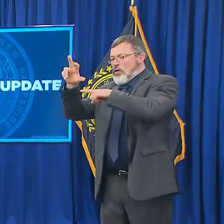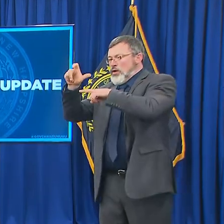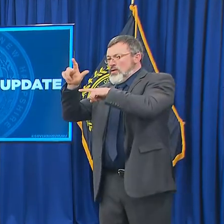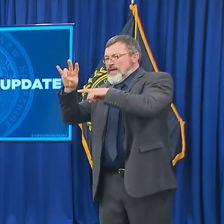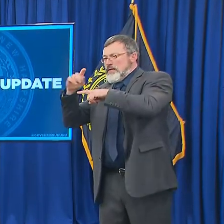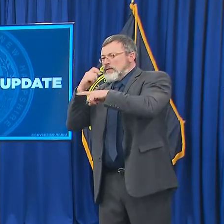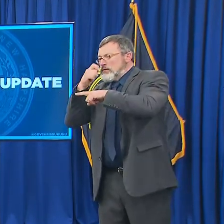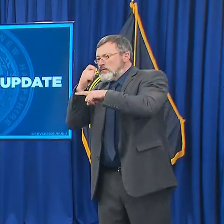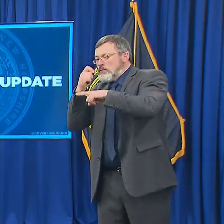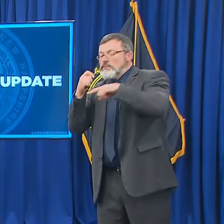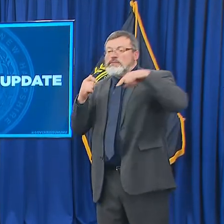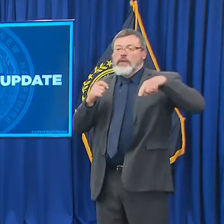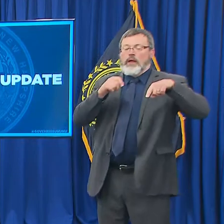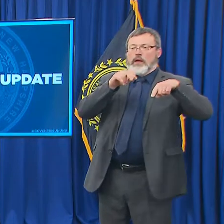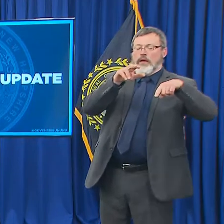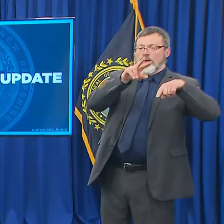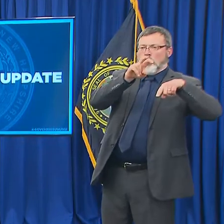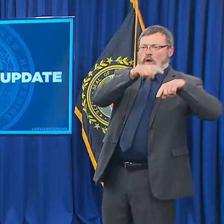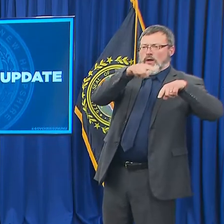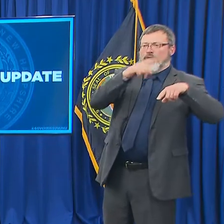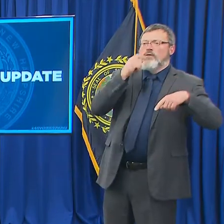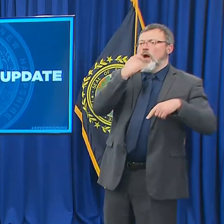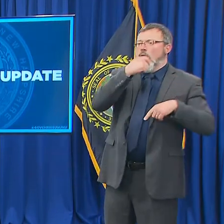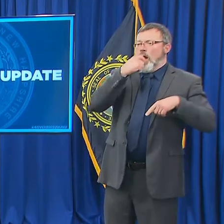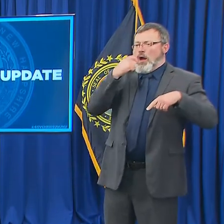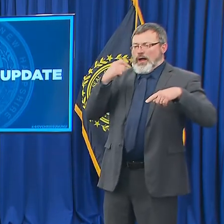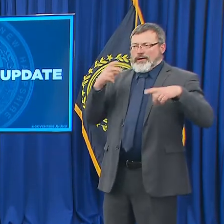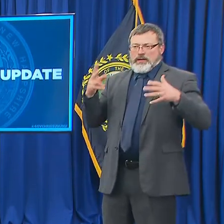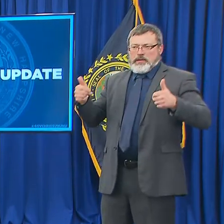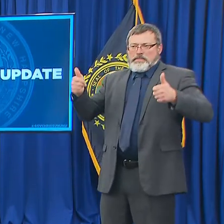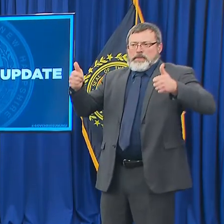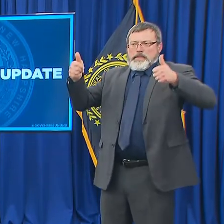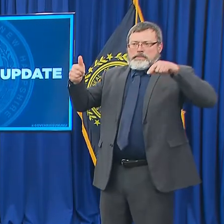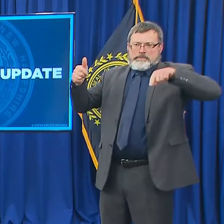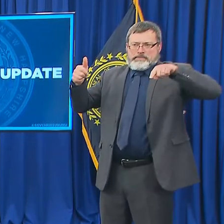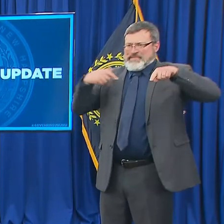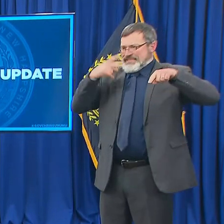about hospital capacity. 98 people currently hospitalized That's